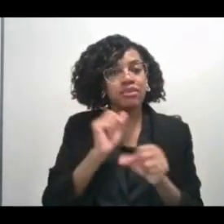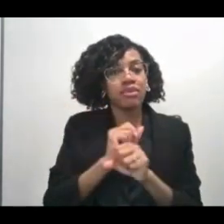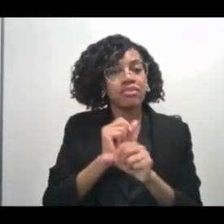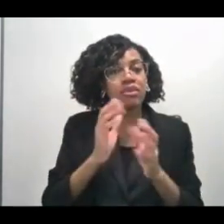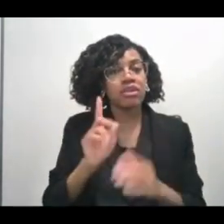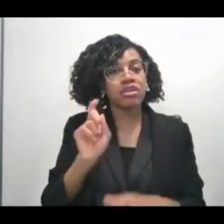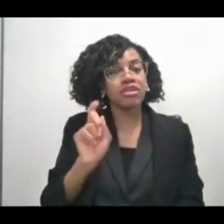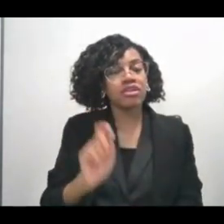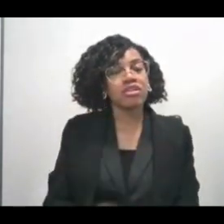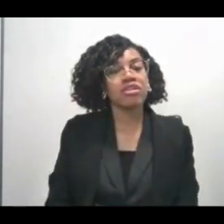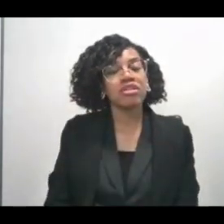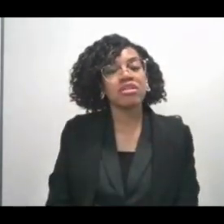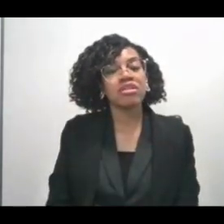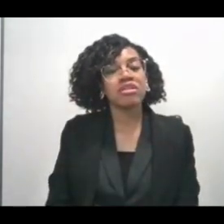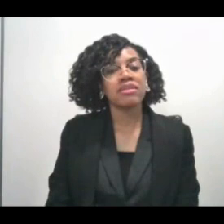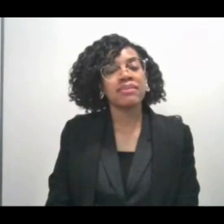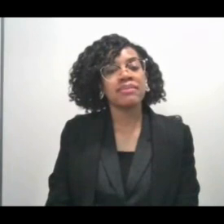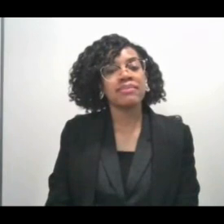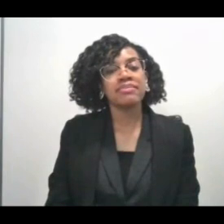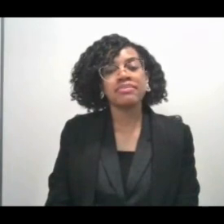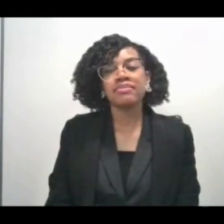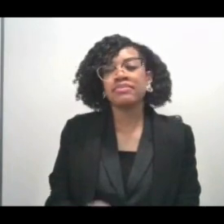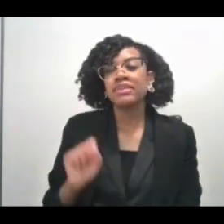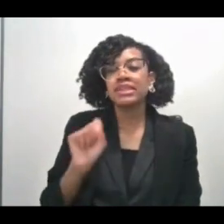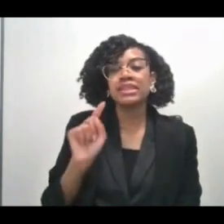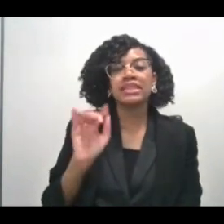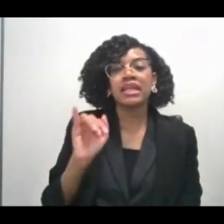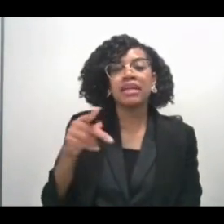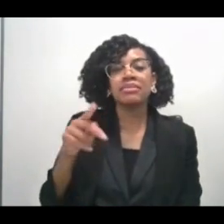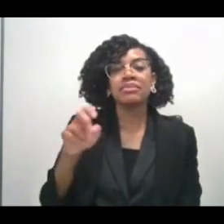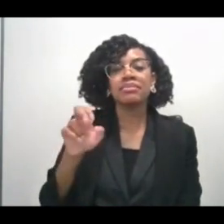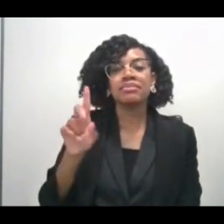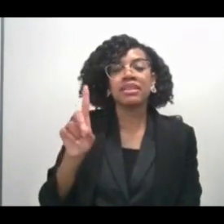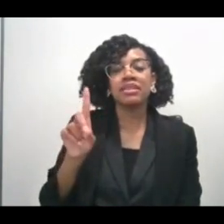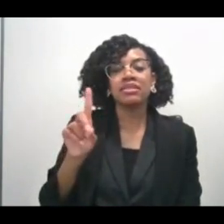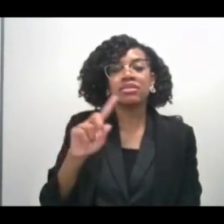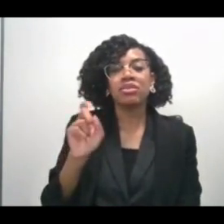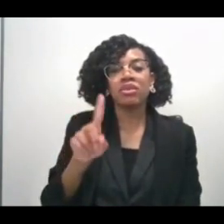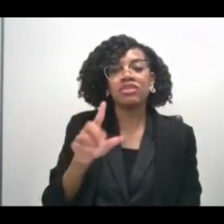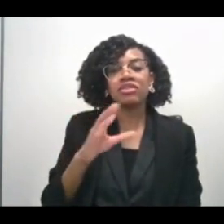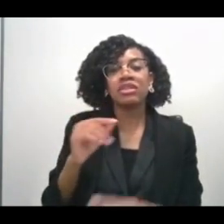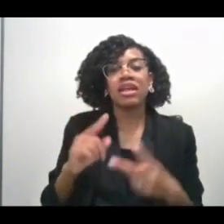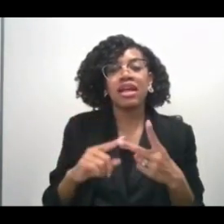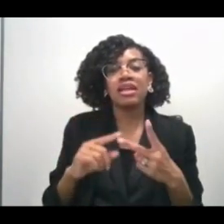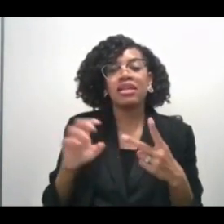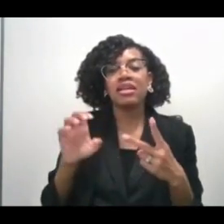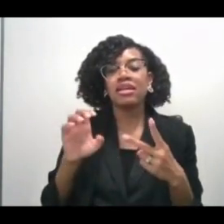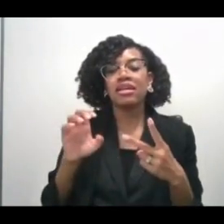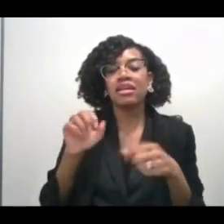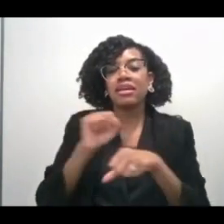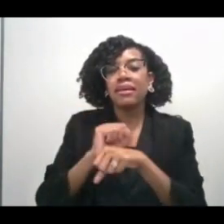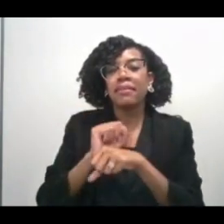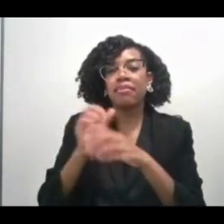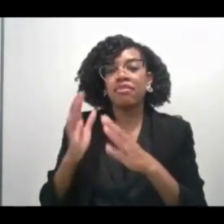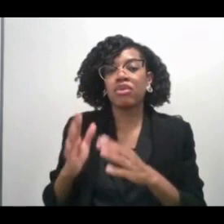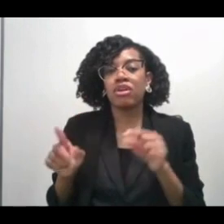Ned Gardiner: The stipend question, and then the employer noun has been a little confused, because when I think of stipend,